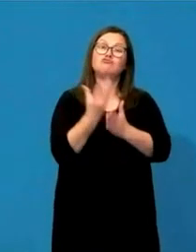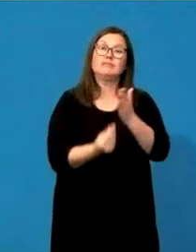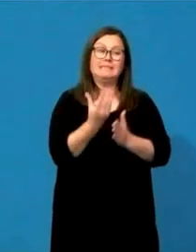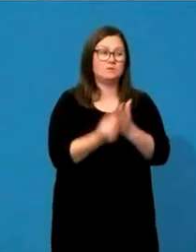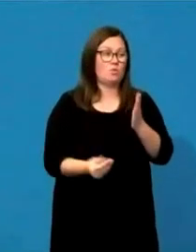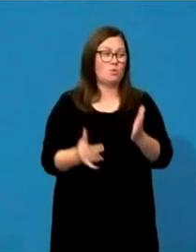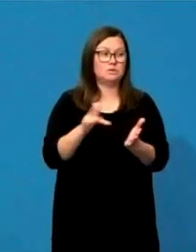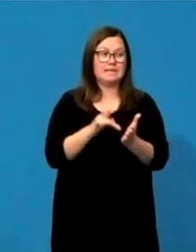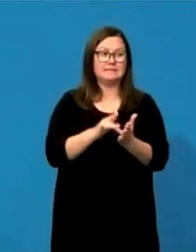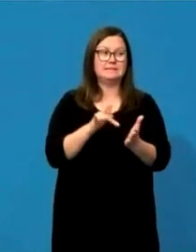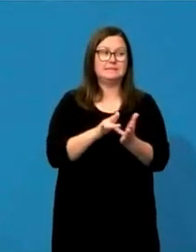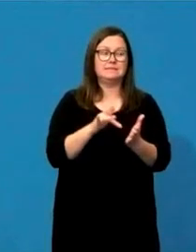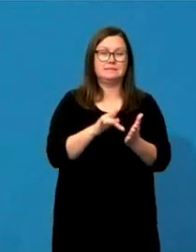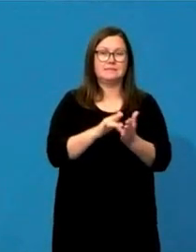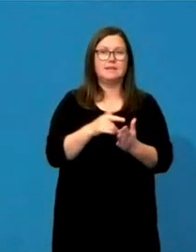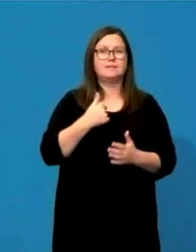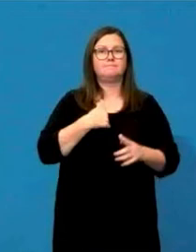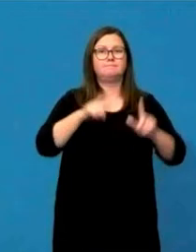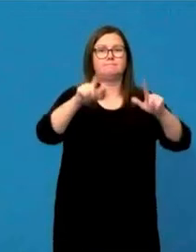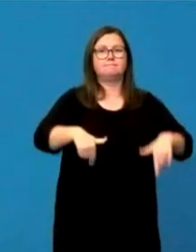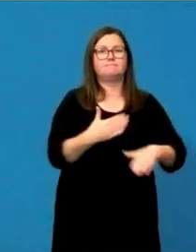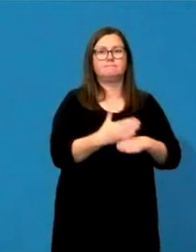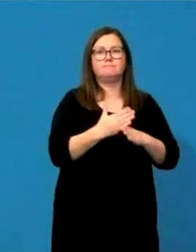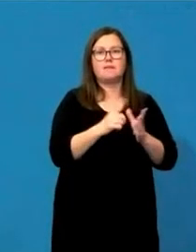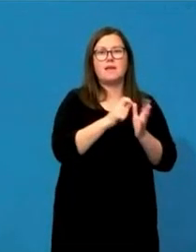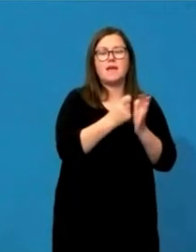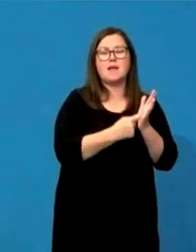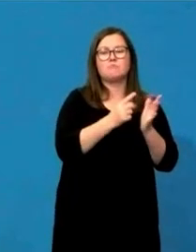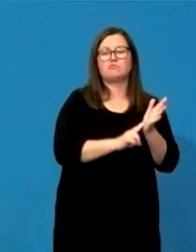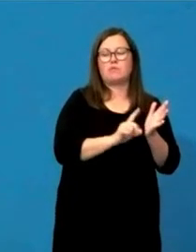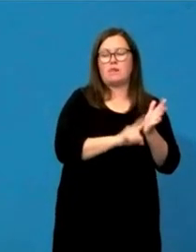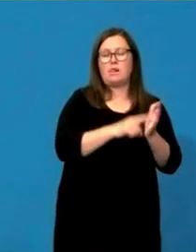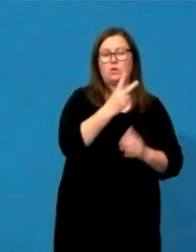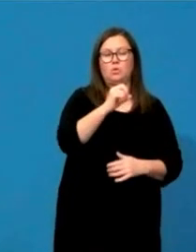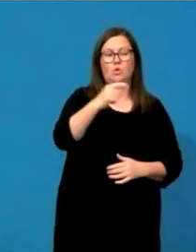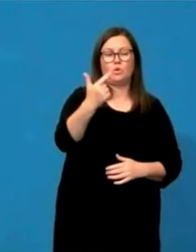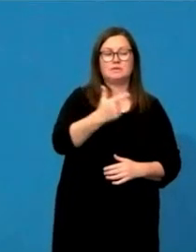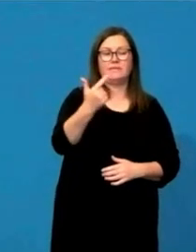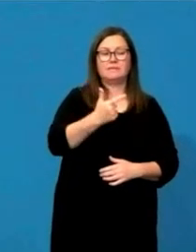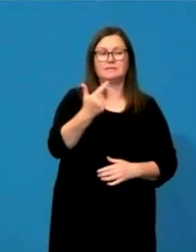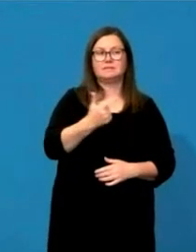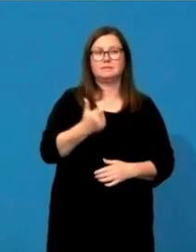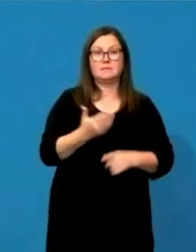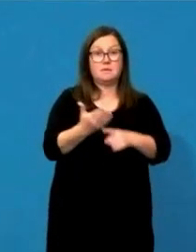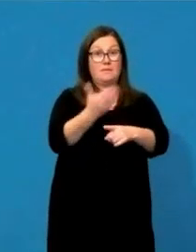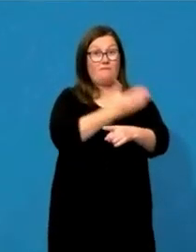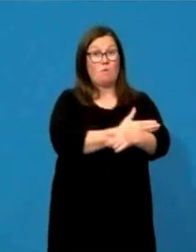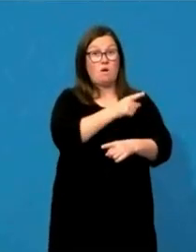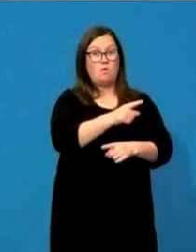April 2017. Prior to that, it was June Oscar and, as we all know, June went on to become the Social